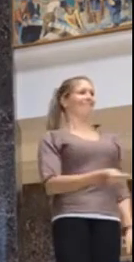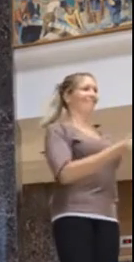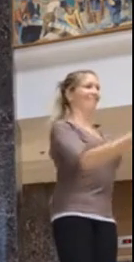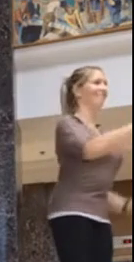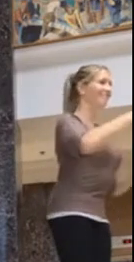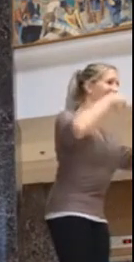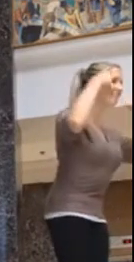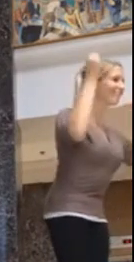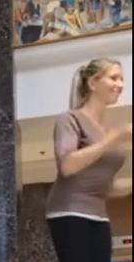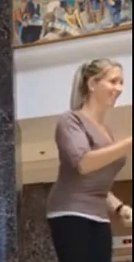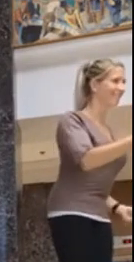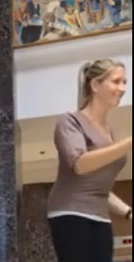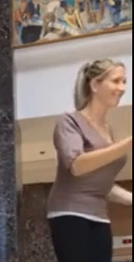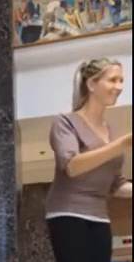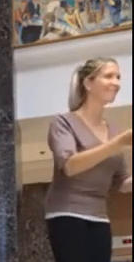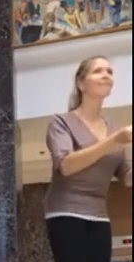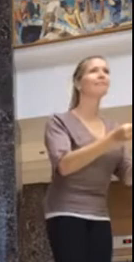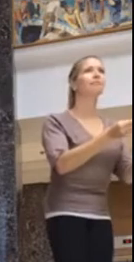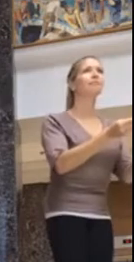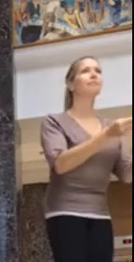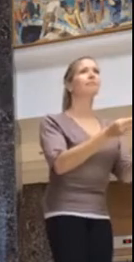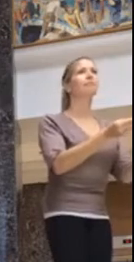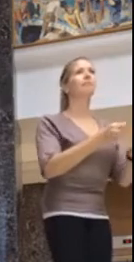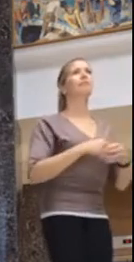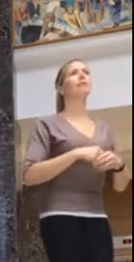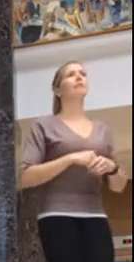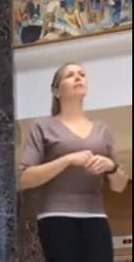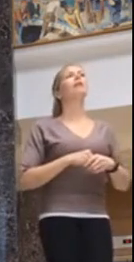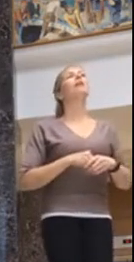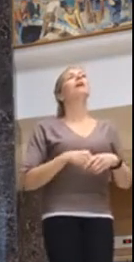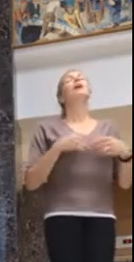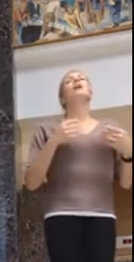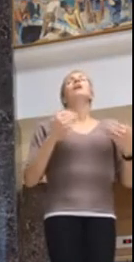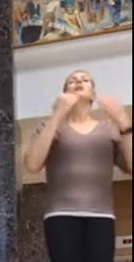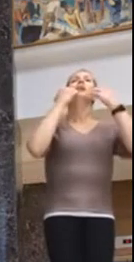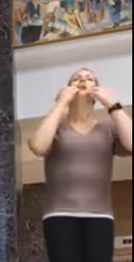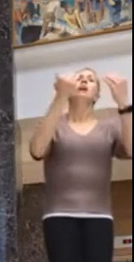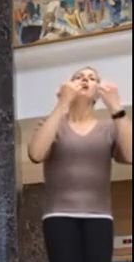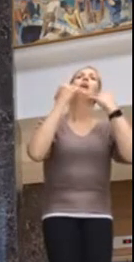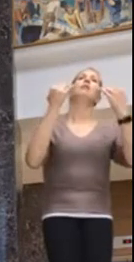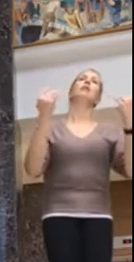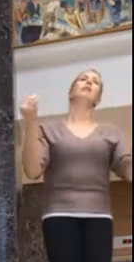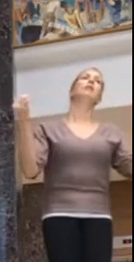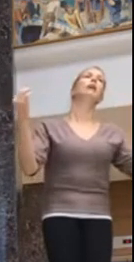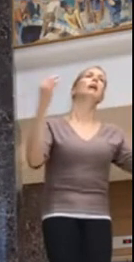So one of the things I'd like to thank all of you today in coming here is that the Honourable